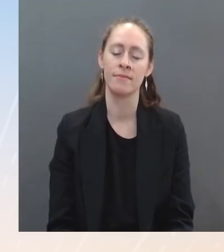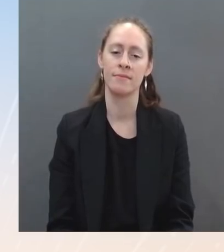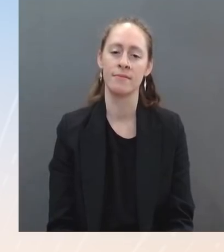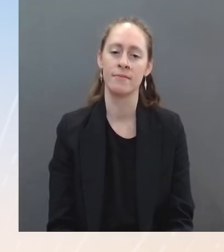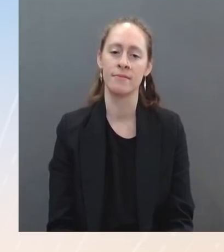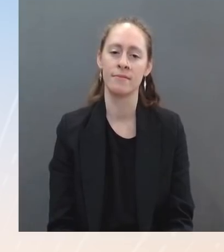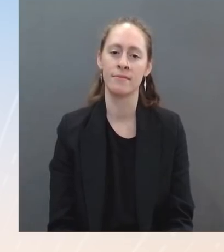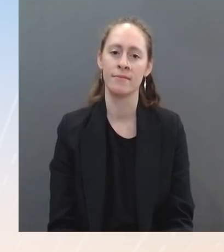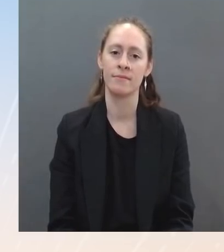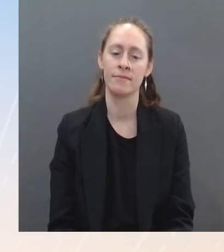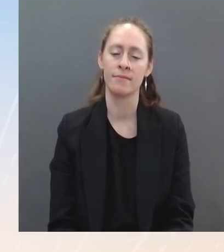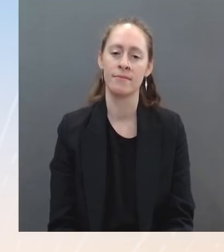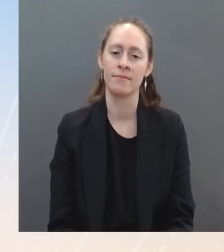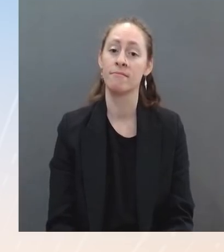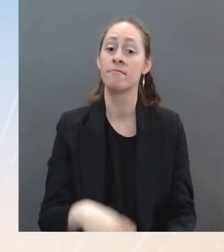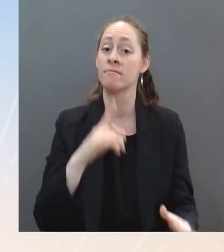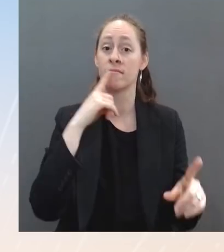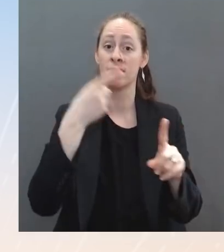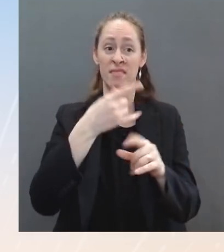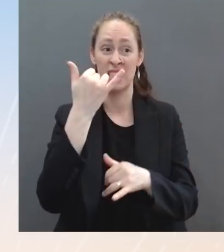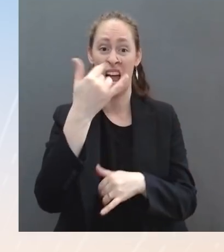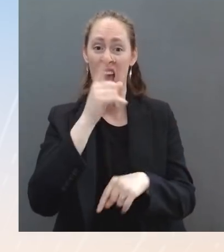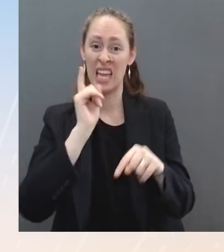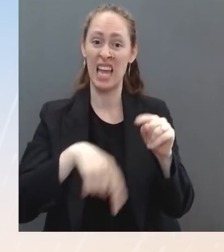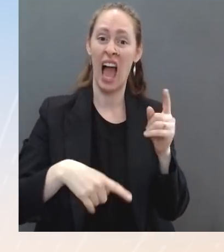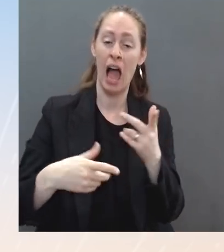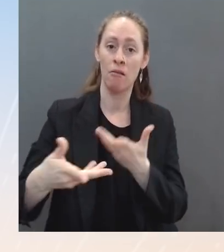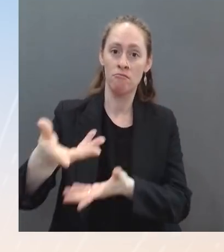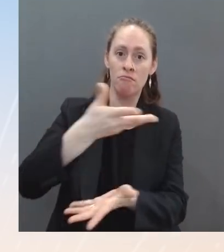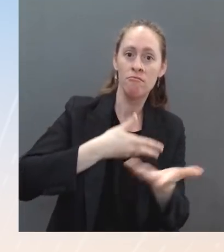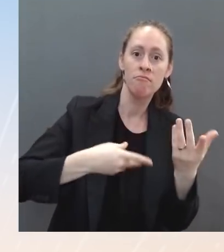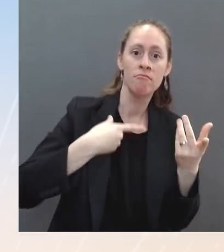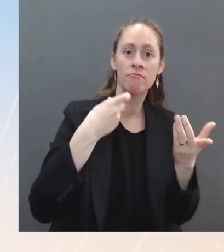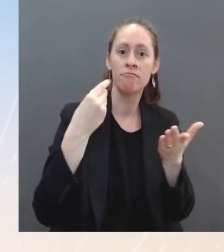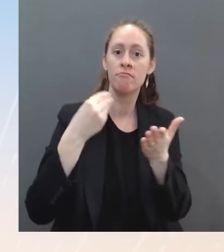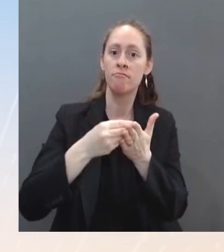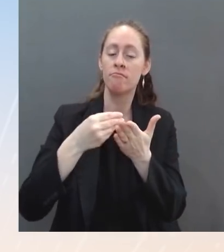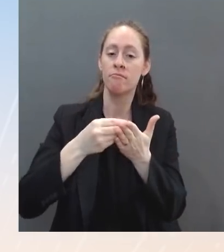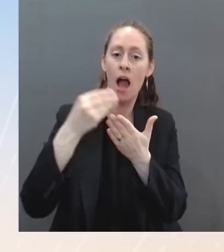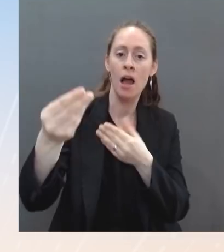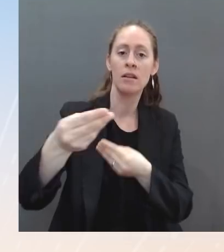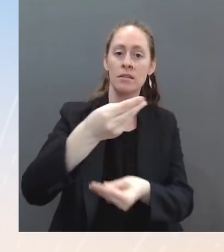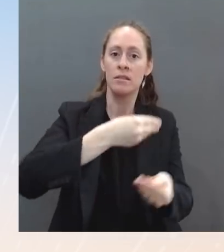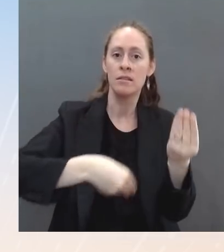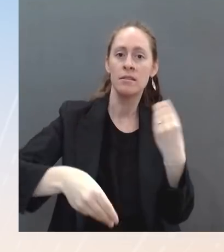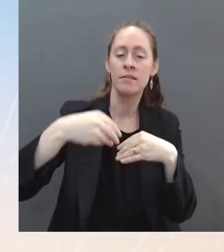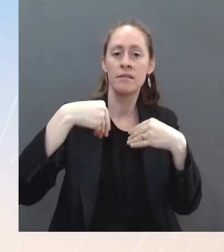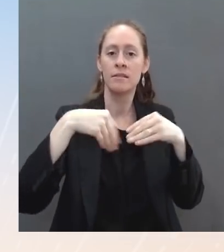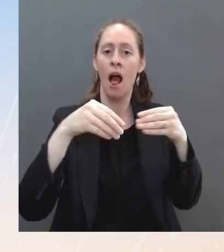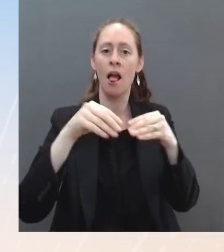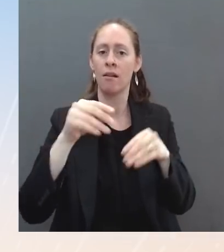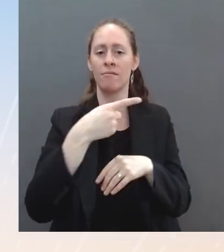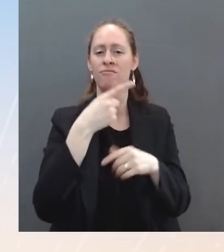to keep the ruble propped up. I would also say that in the first -- The Press: But what are we doing about that? Ms. Bedingfield: -- you know, in the first few days -- in the first -- I would say also,